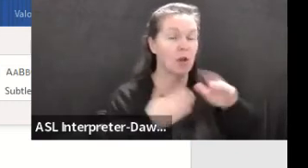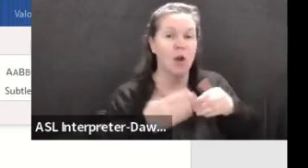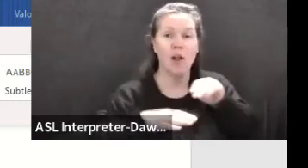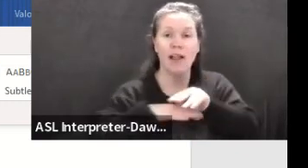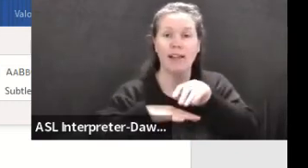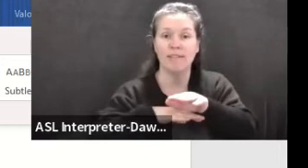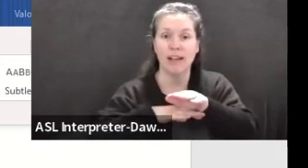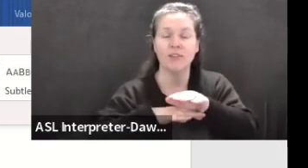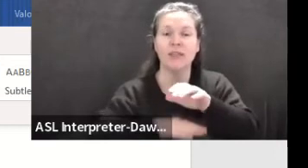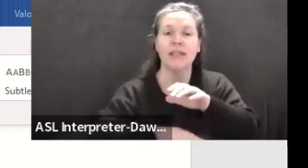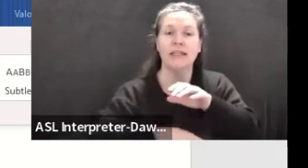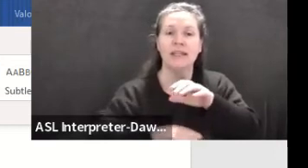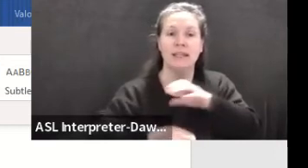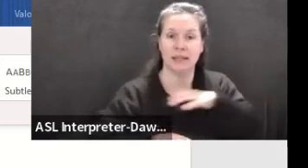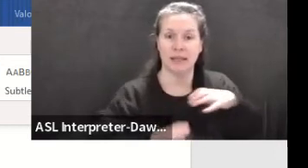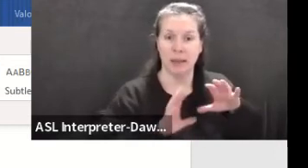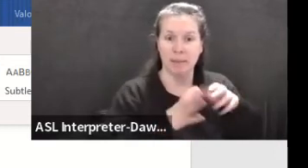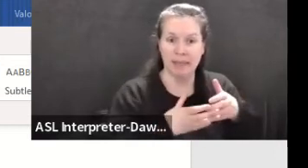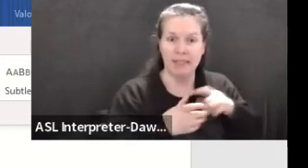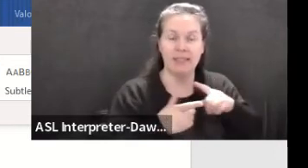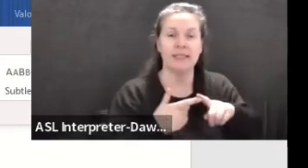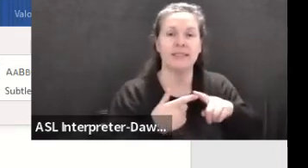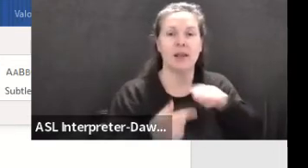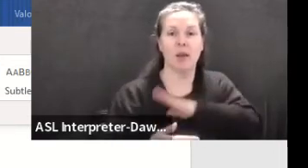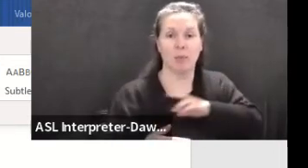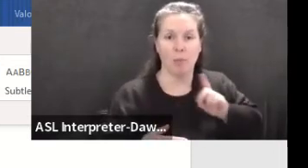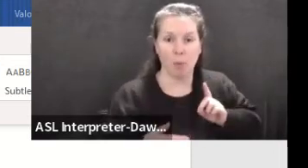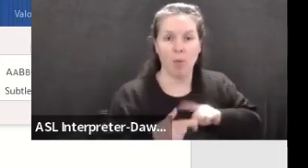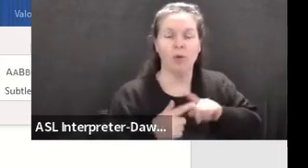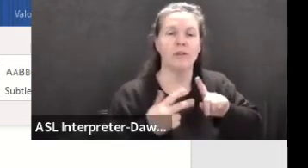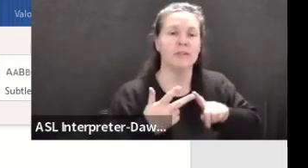boards and commissions, really have had me go